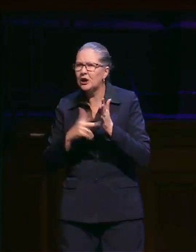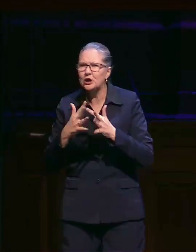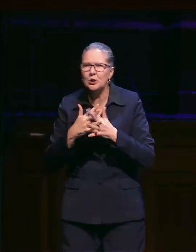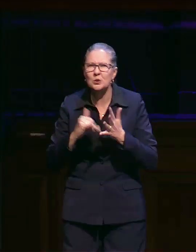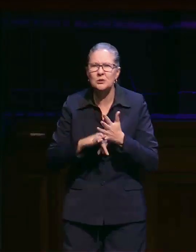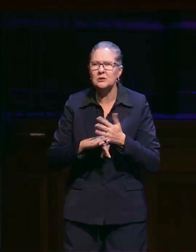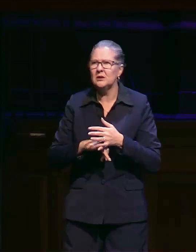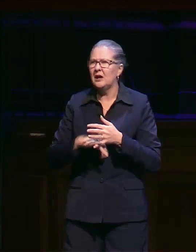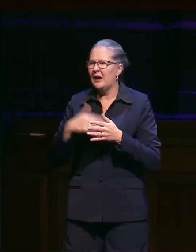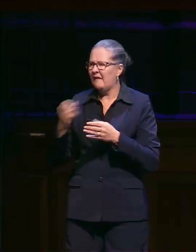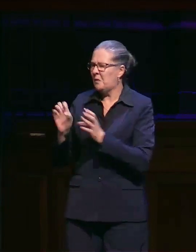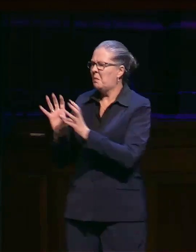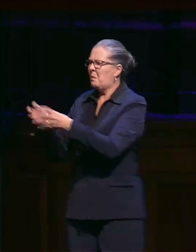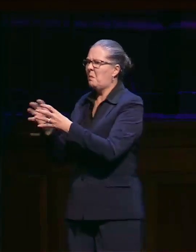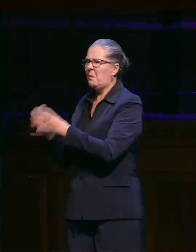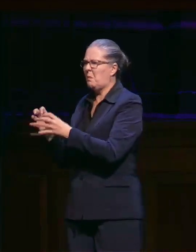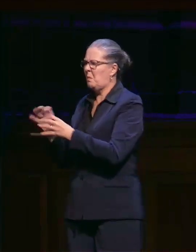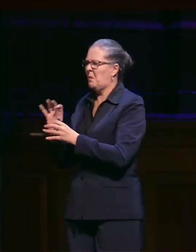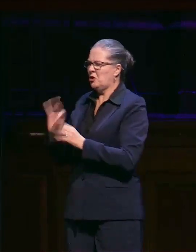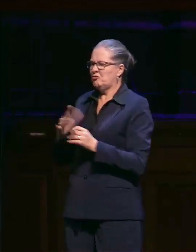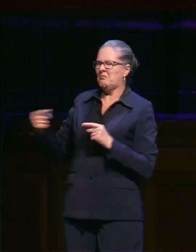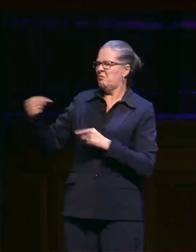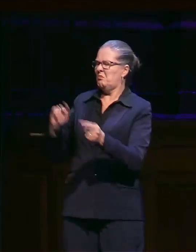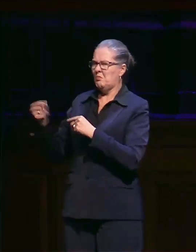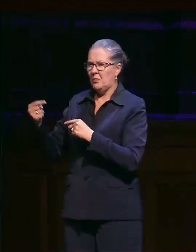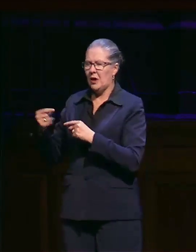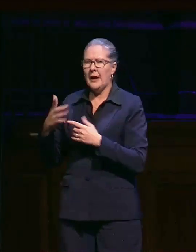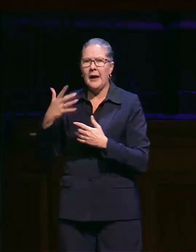interest groups and multiple sources of news and information that people